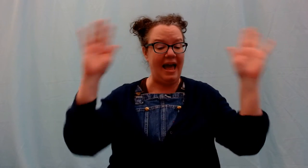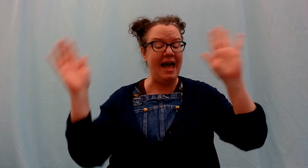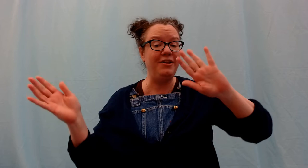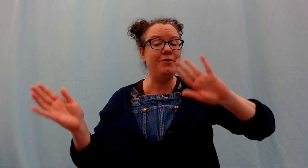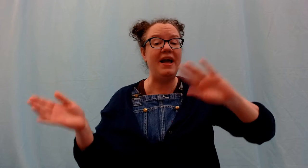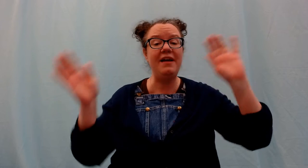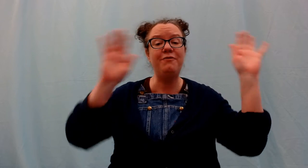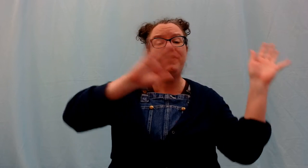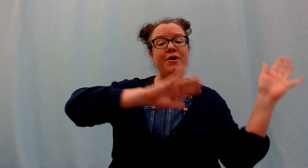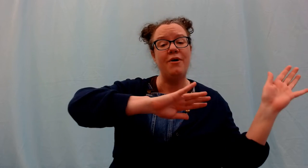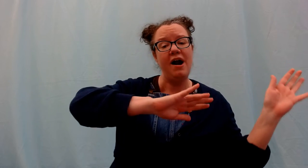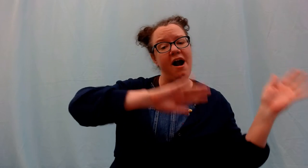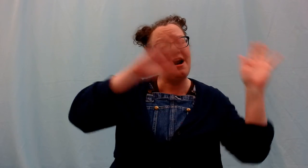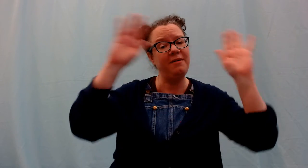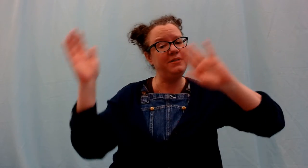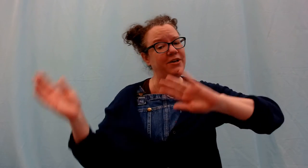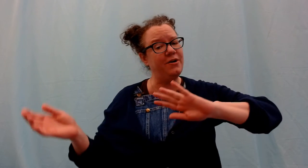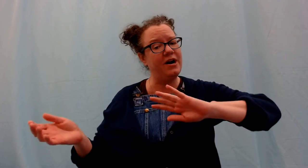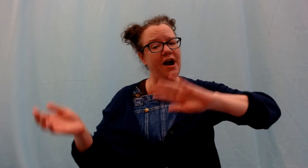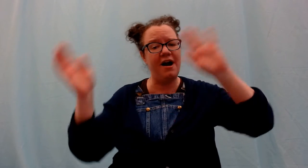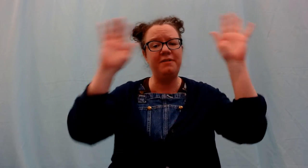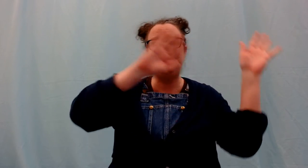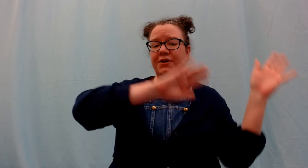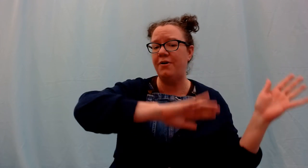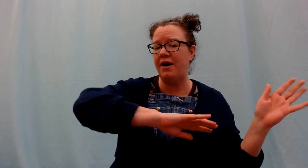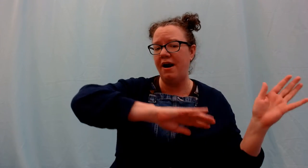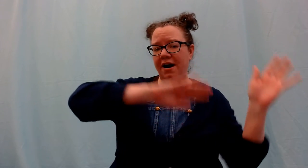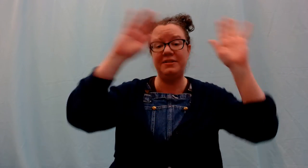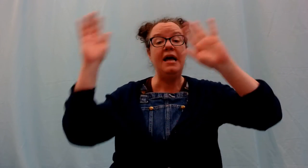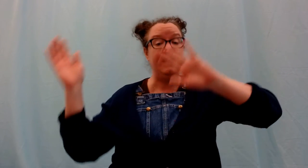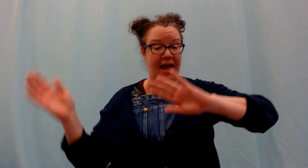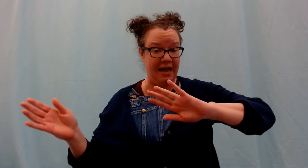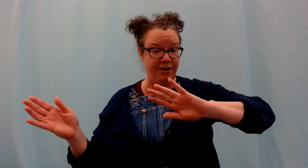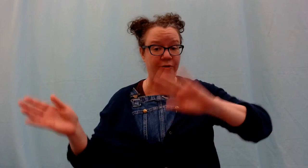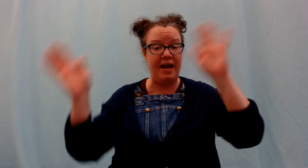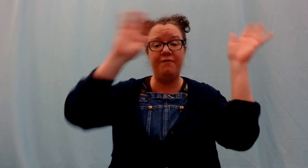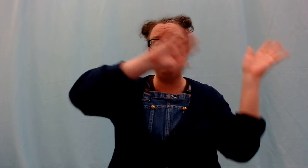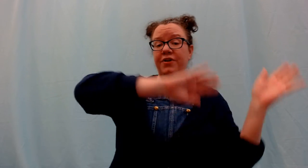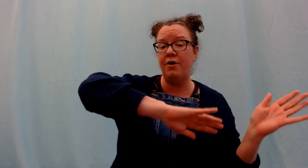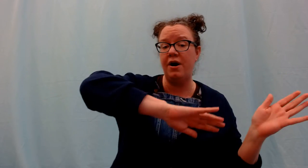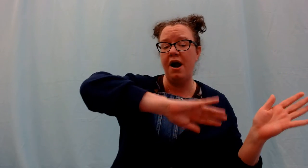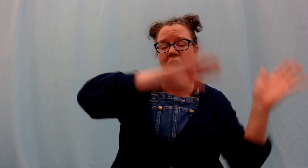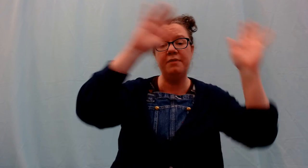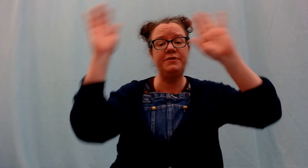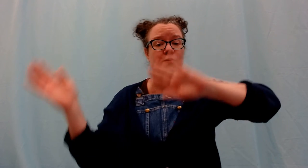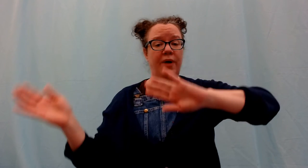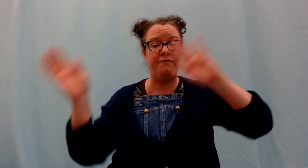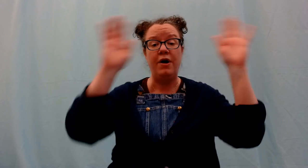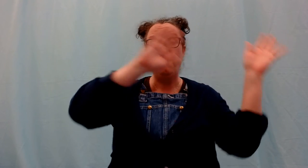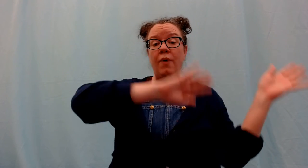#Can you wave with your arms, your arms ,your arms? Can you wave with your arms? Wave, #